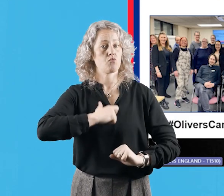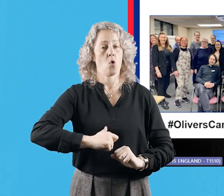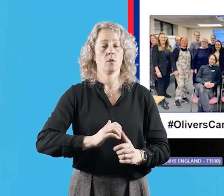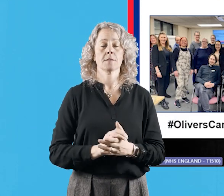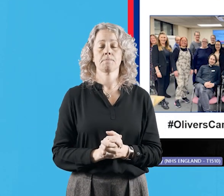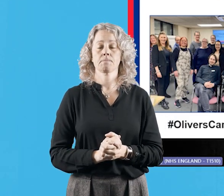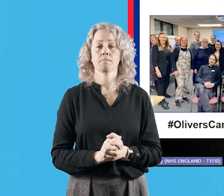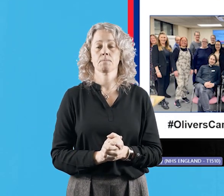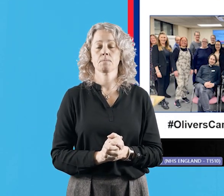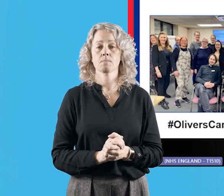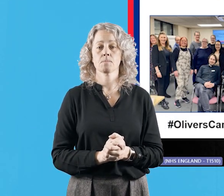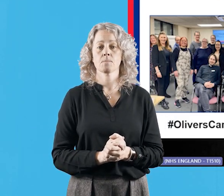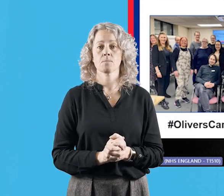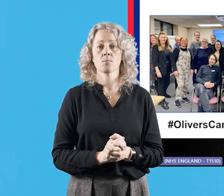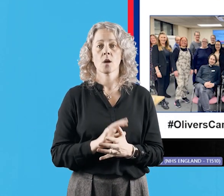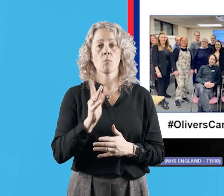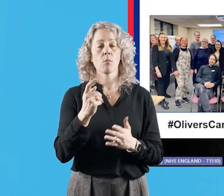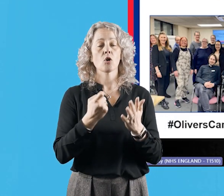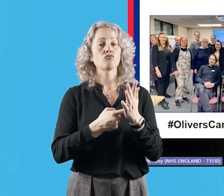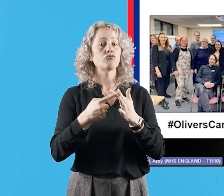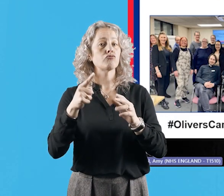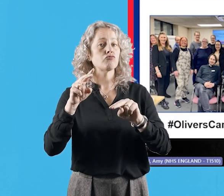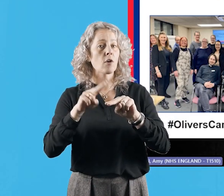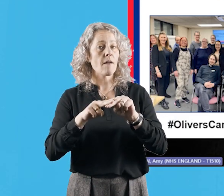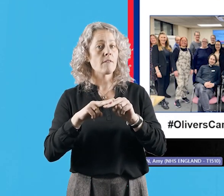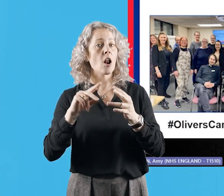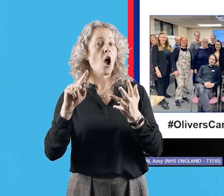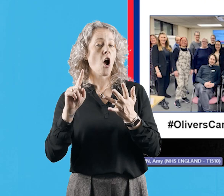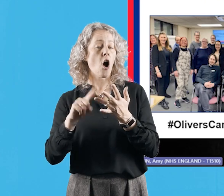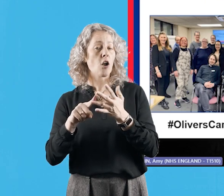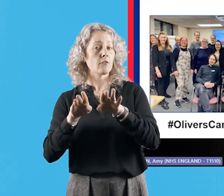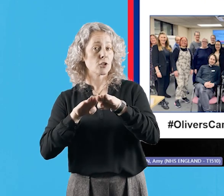role as the code does and as the act does. But it's references